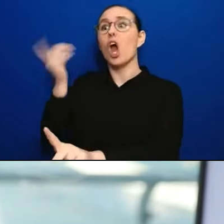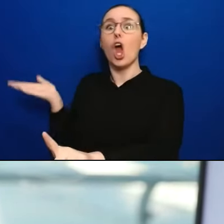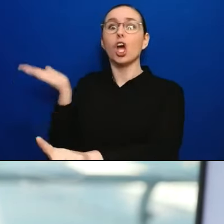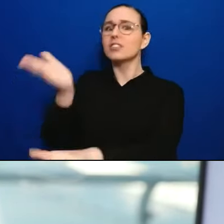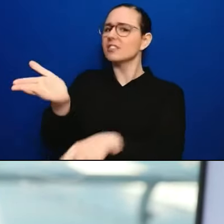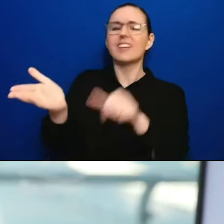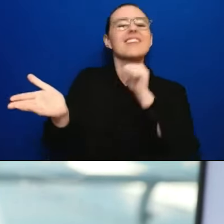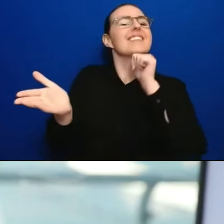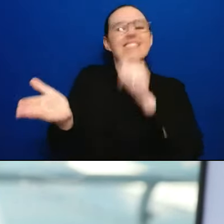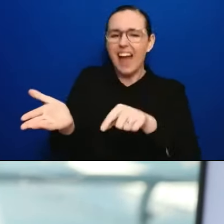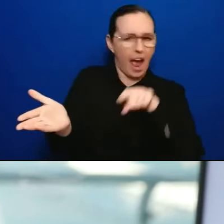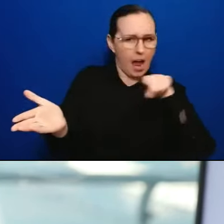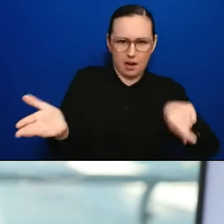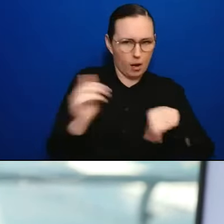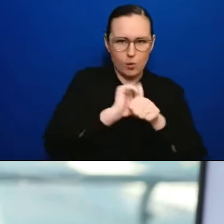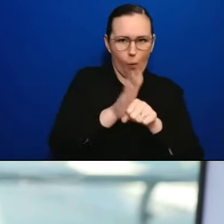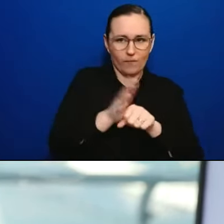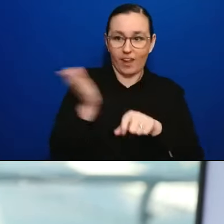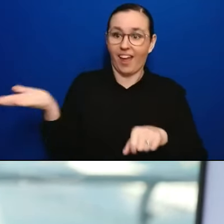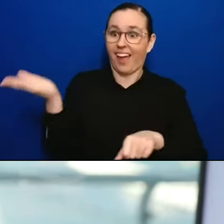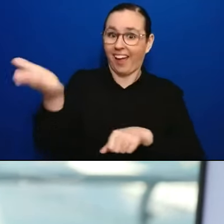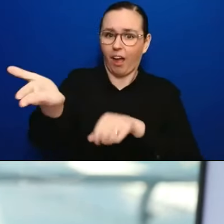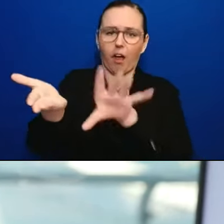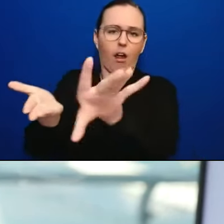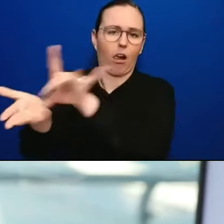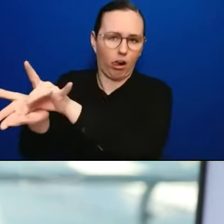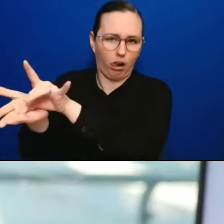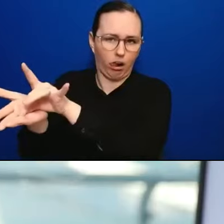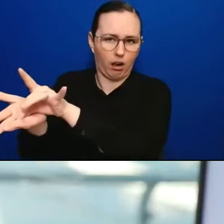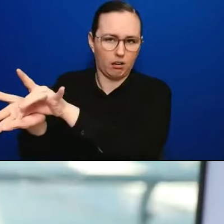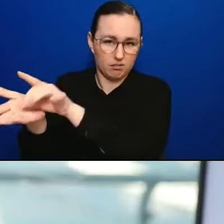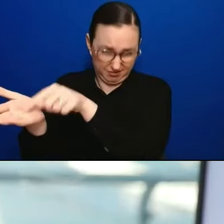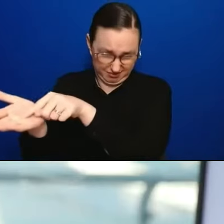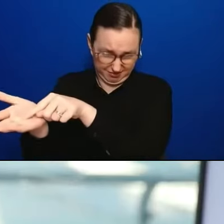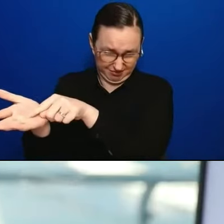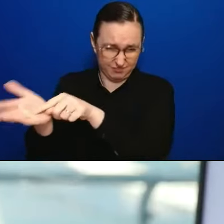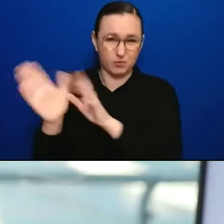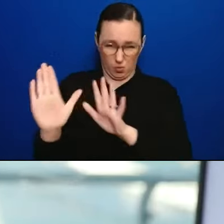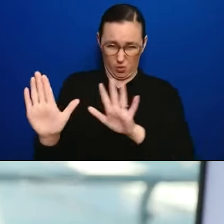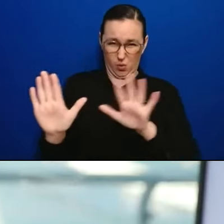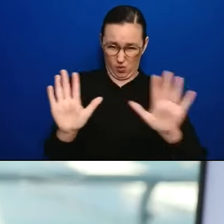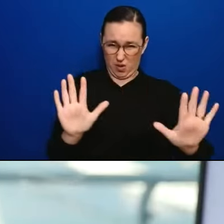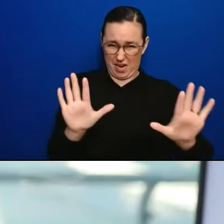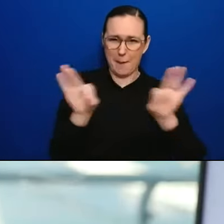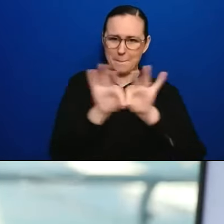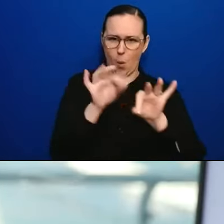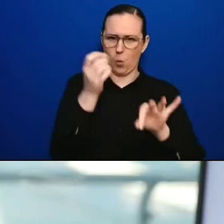admission. And those are the people who are admitted not because of COVID-19 but with a positive